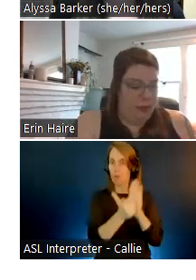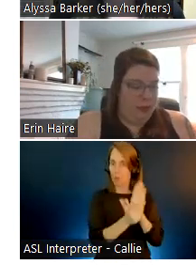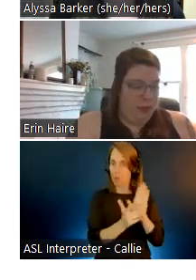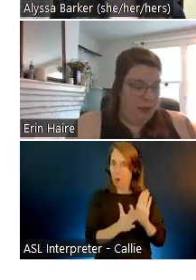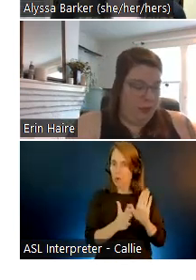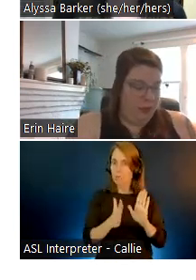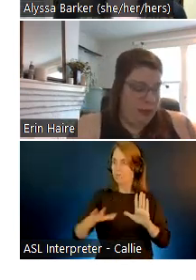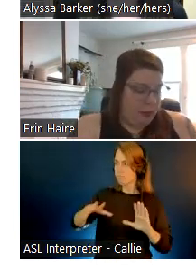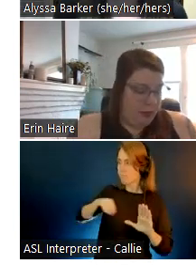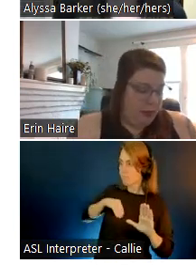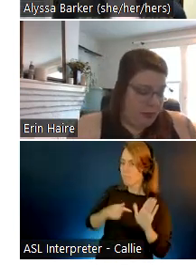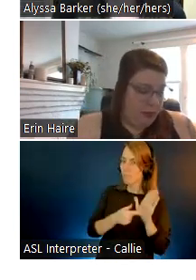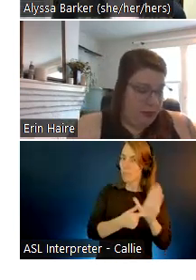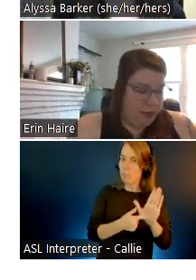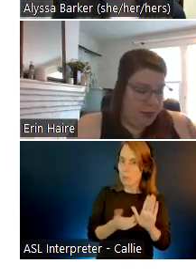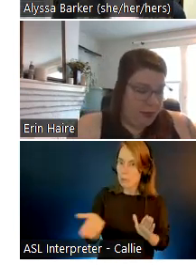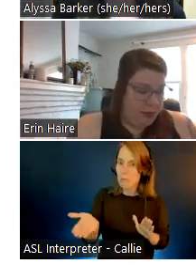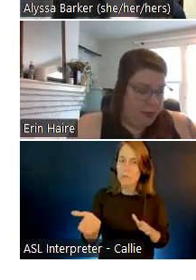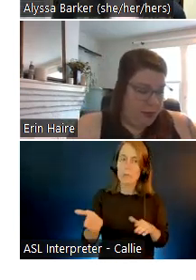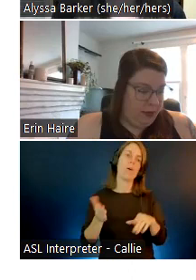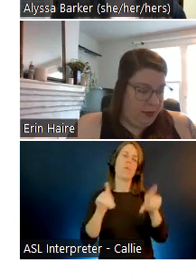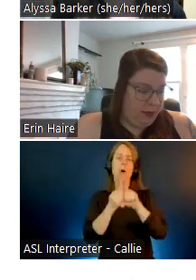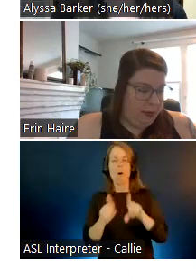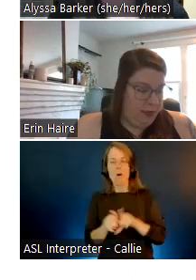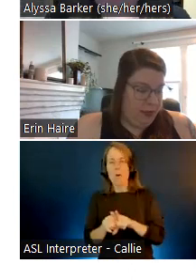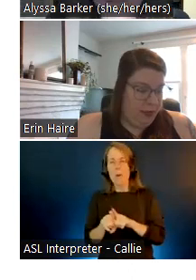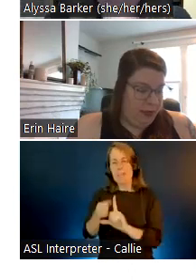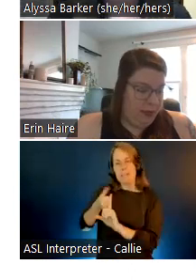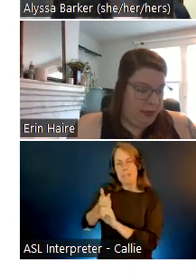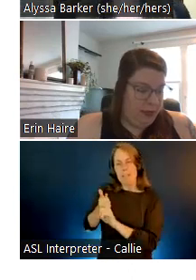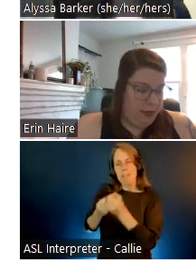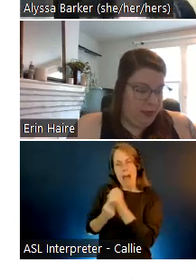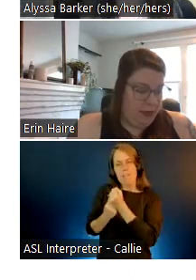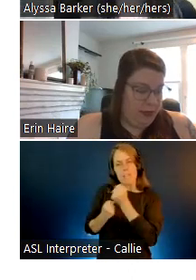self-advocacy support some of our funders call it that i think it's one of our best services